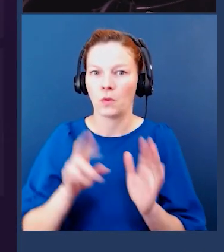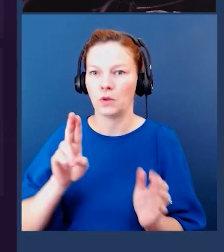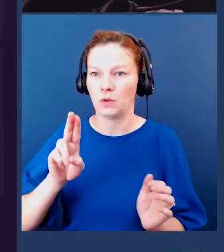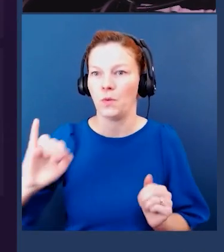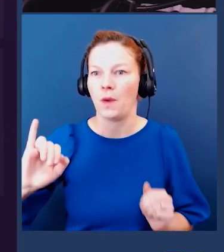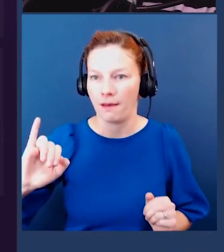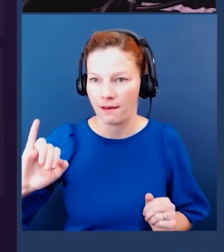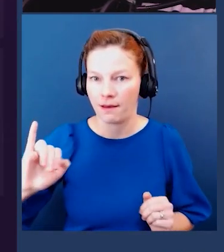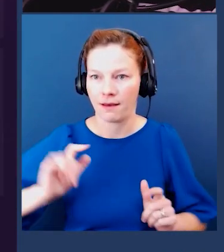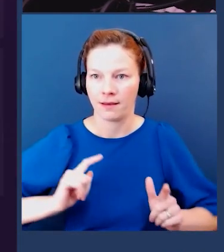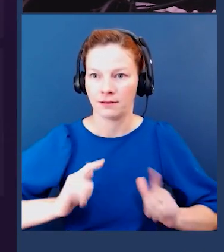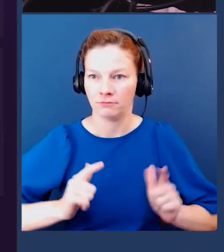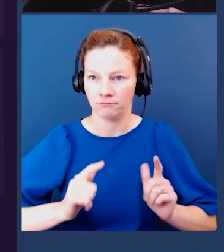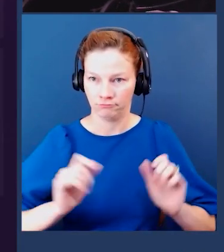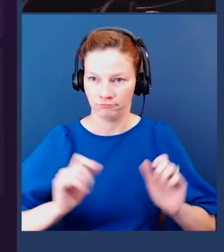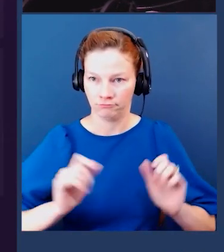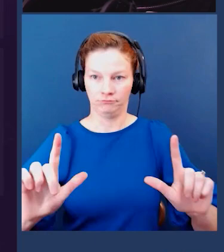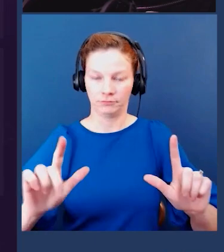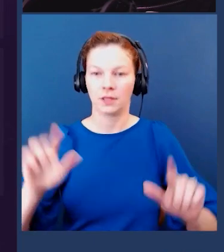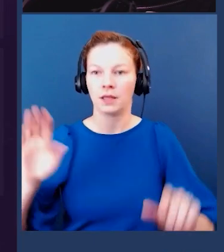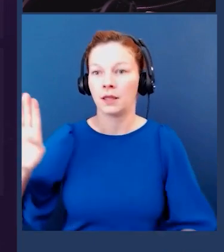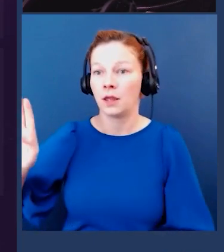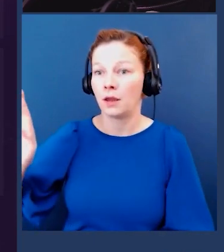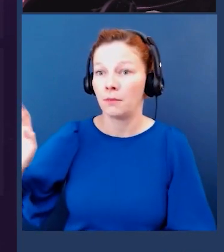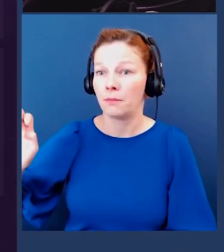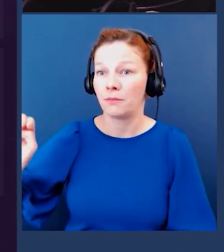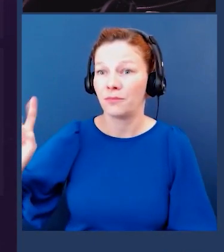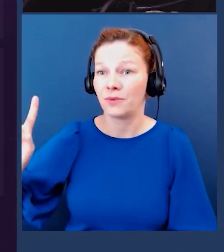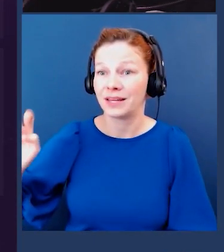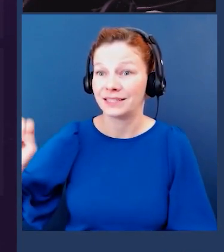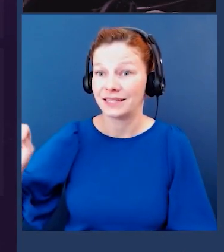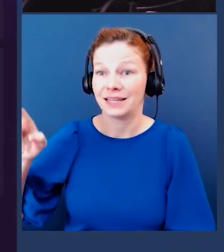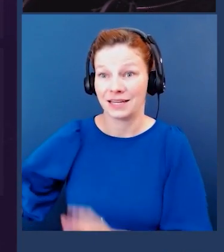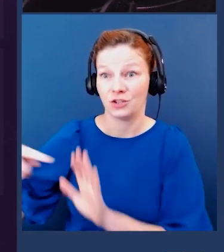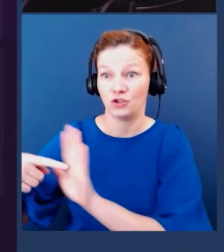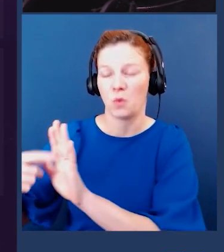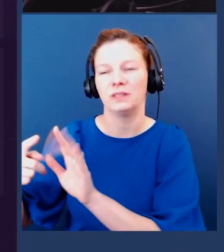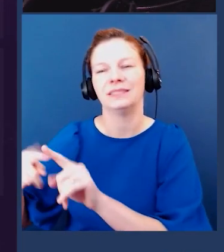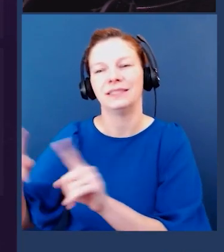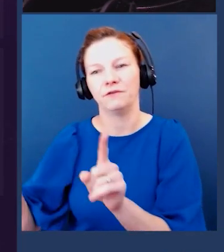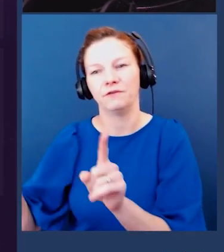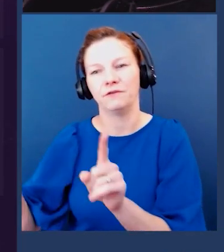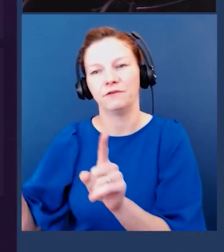This UI is different from what Brendan has presented as a studio we've published a